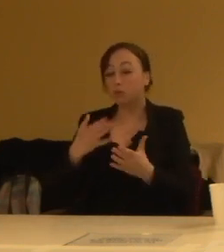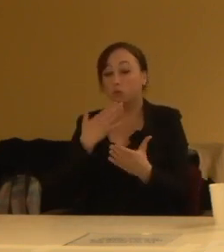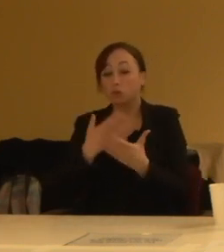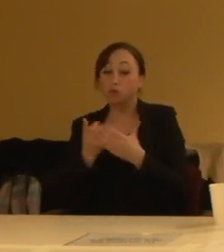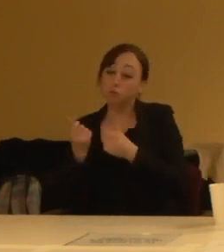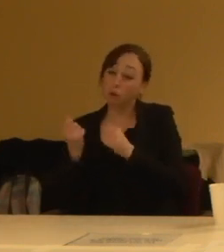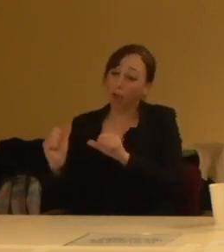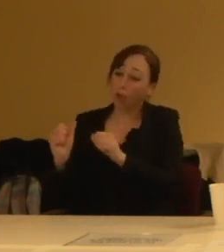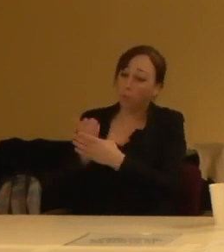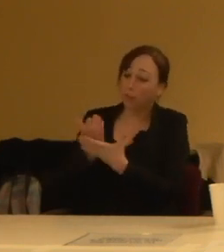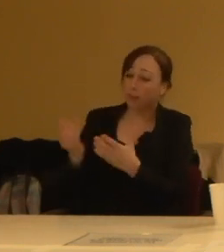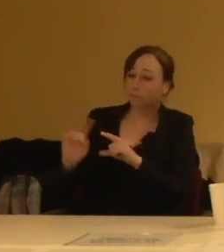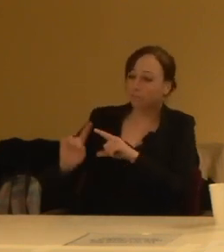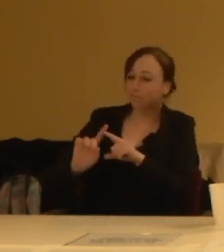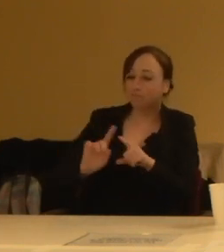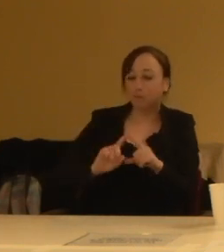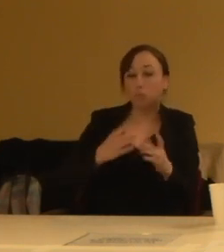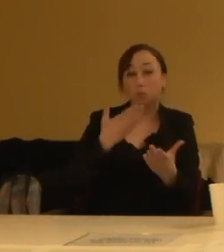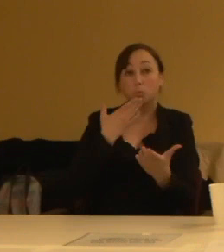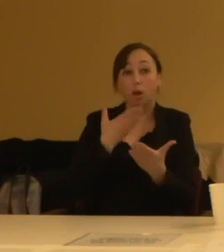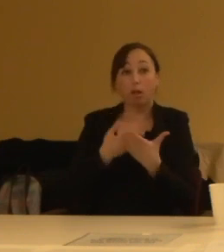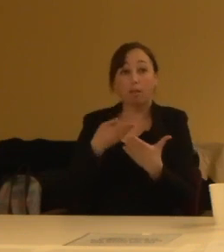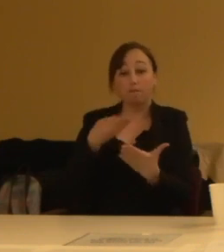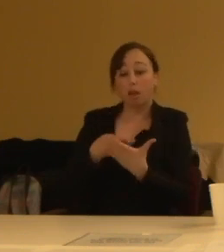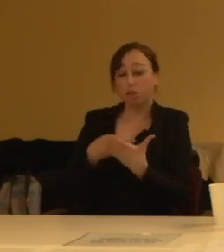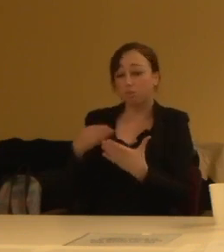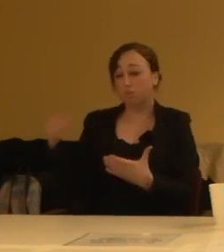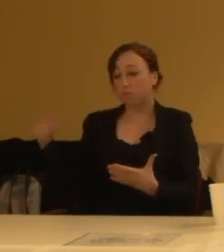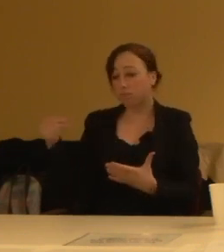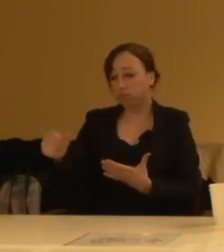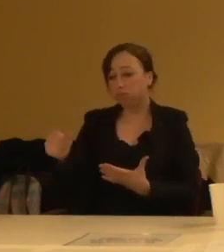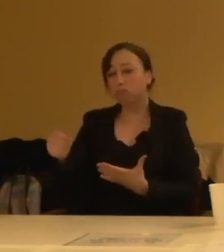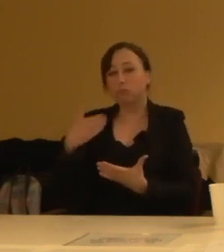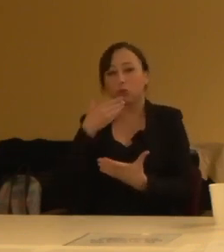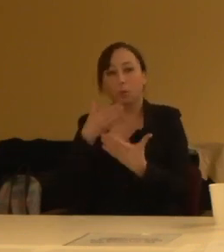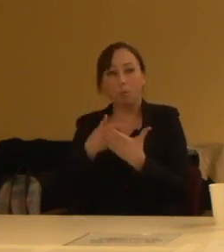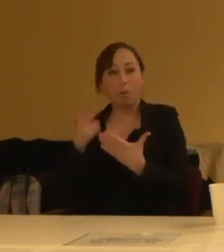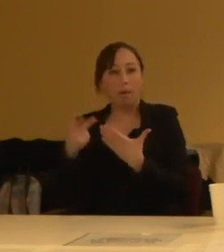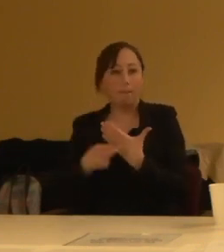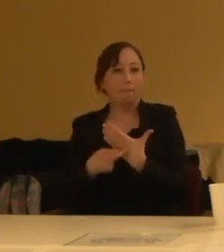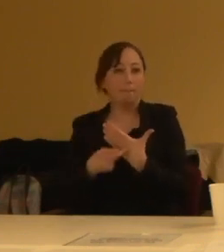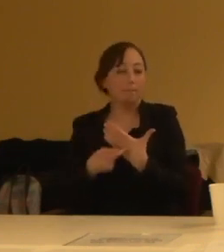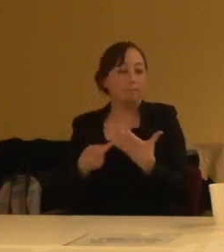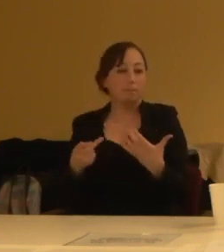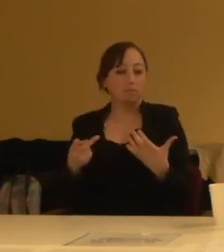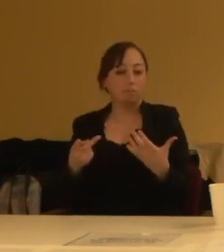well funded, generous program. So it was not like, every year was not